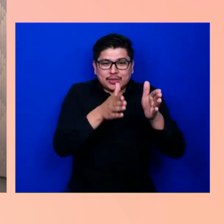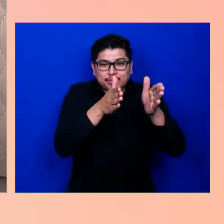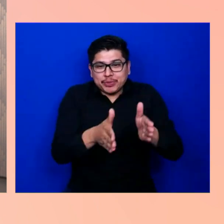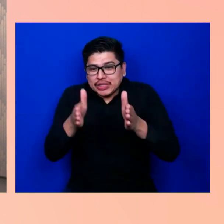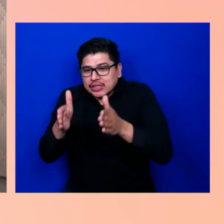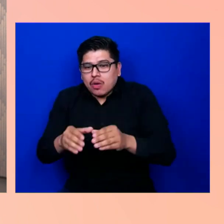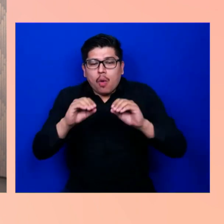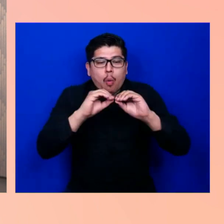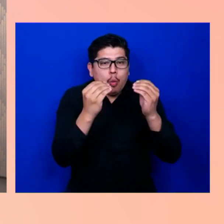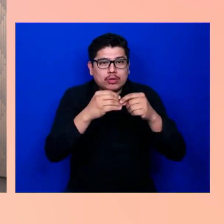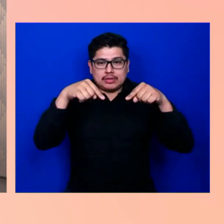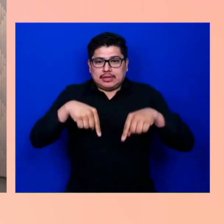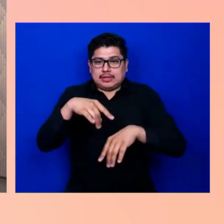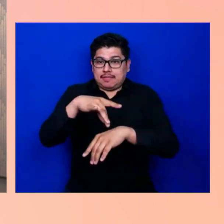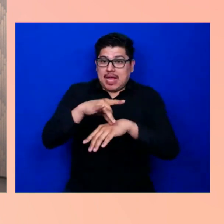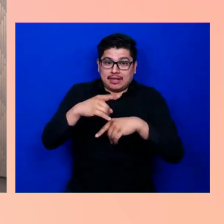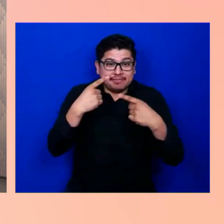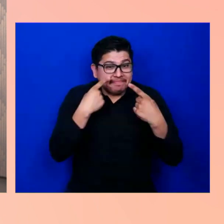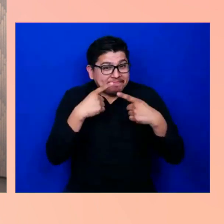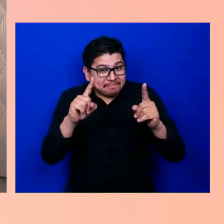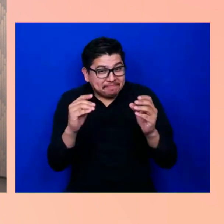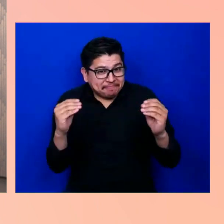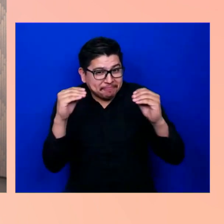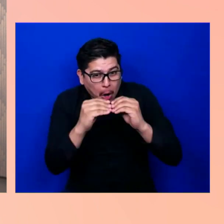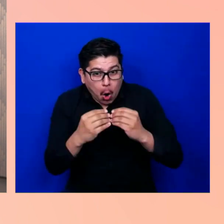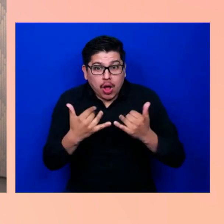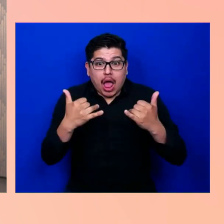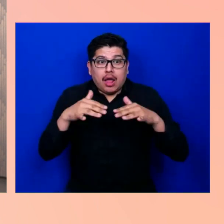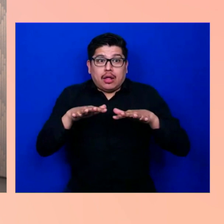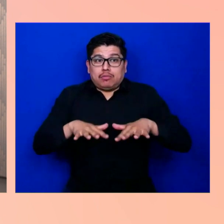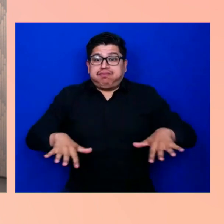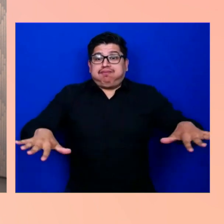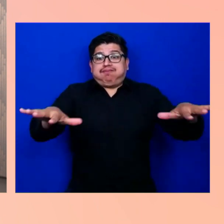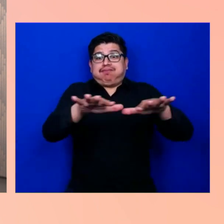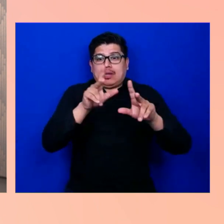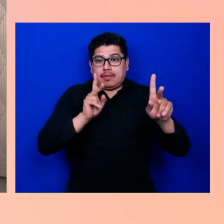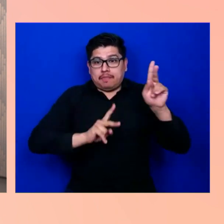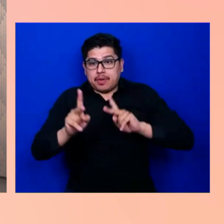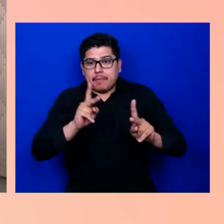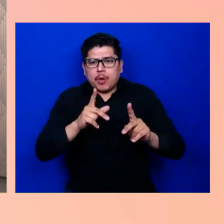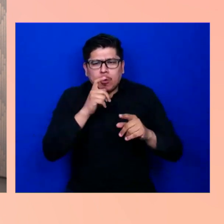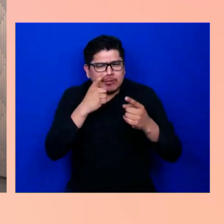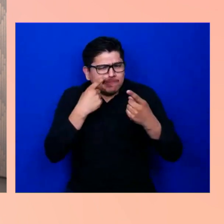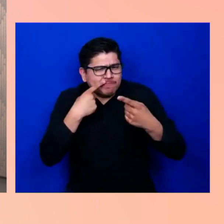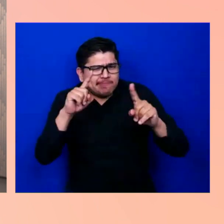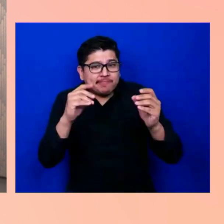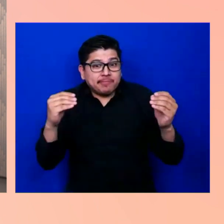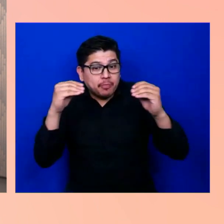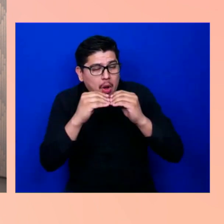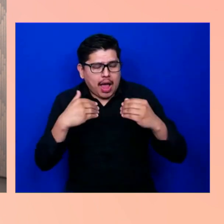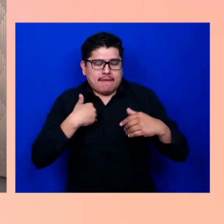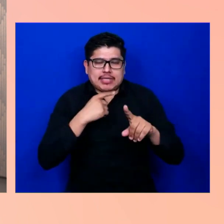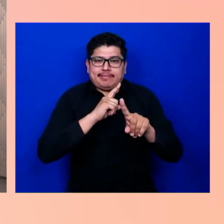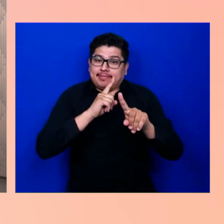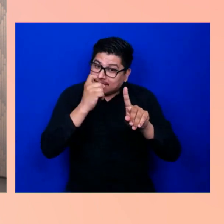There are billions of people who want to achieve more, but have a different set of circumstances, abilities,